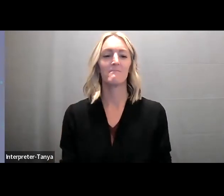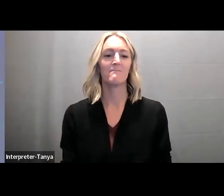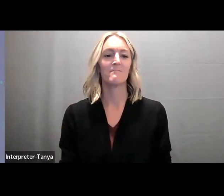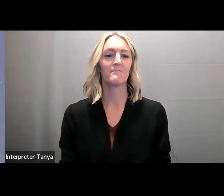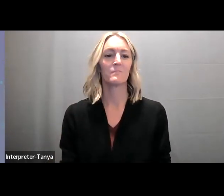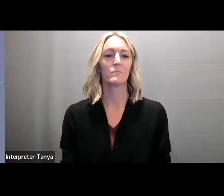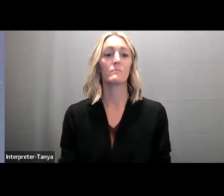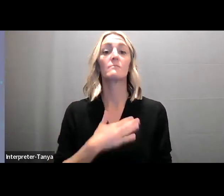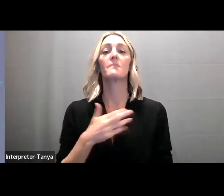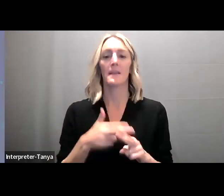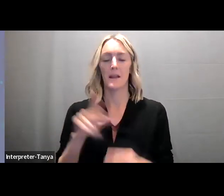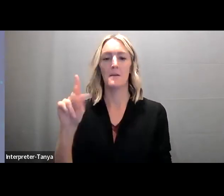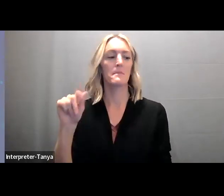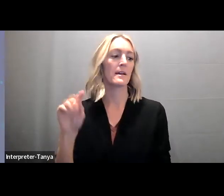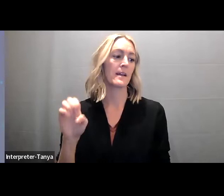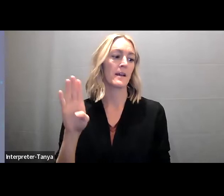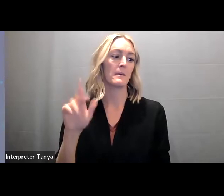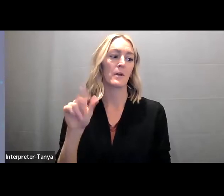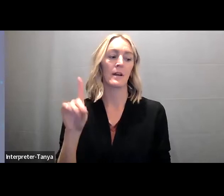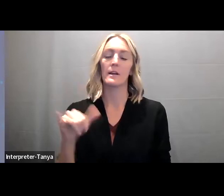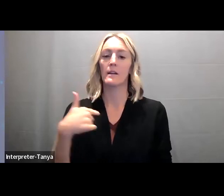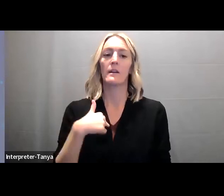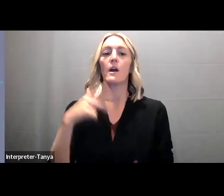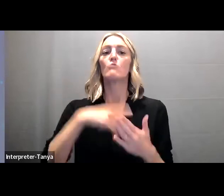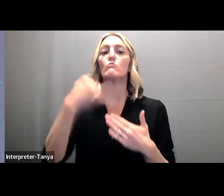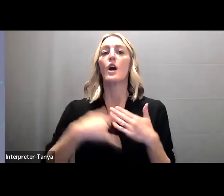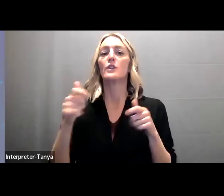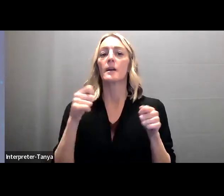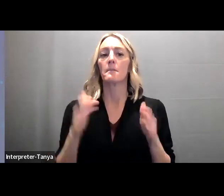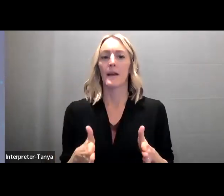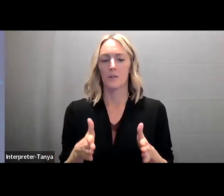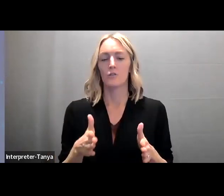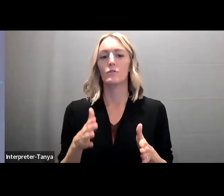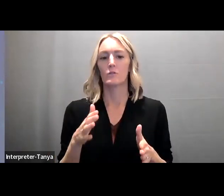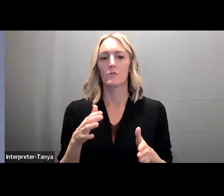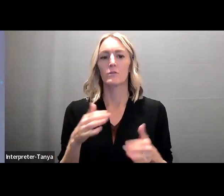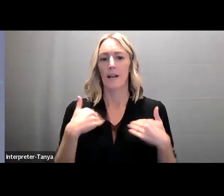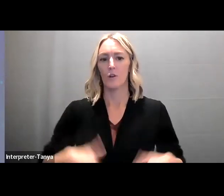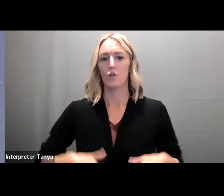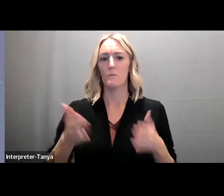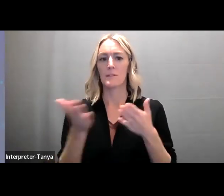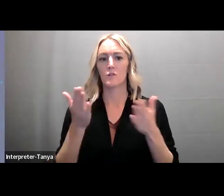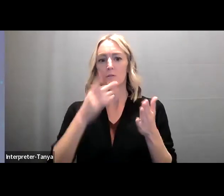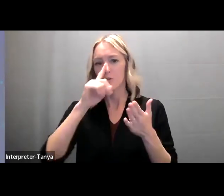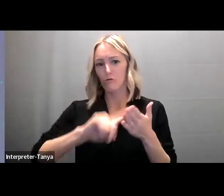So my name is kaelt Brady. I'm a project manager at the human service research institute.